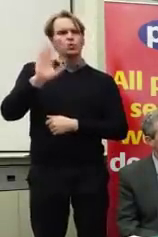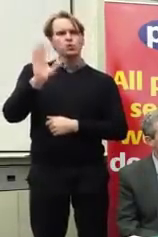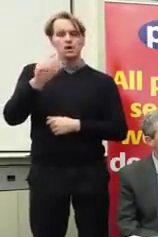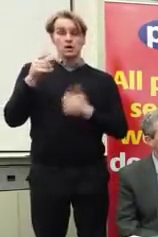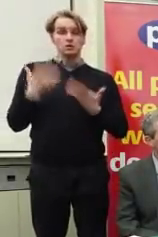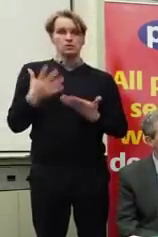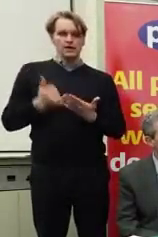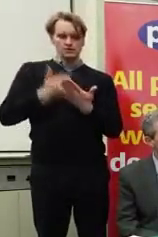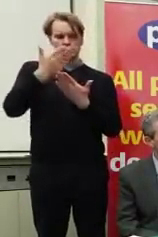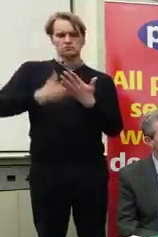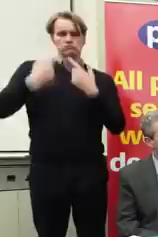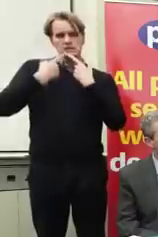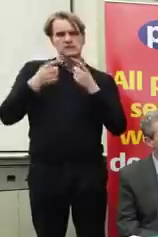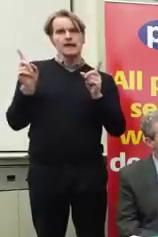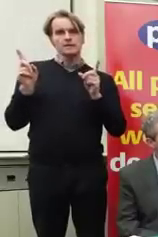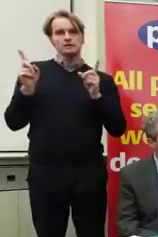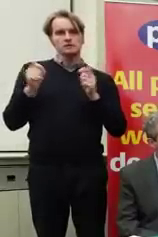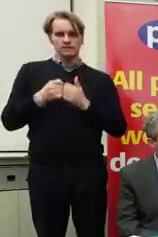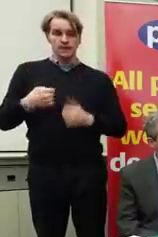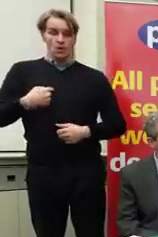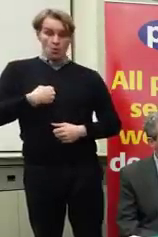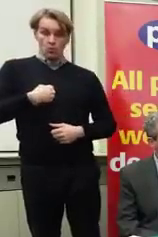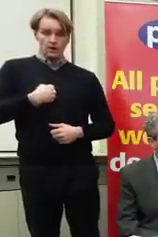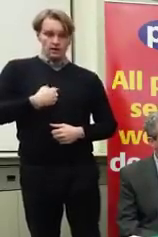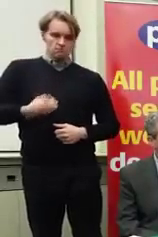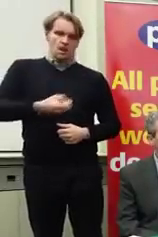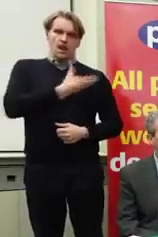the Labour Party we were calling for the spring statement to be what's